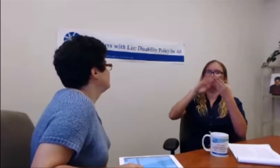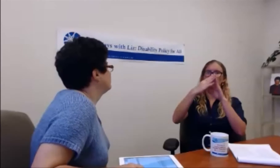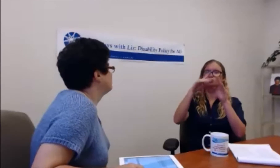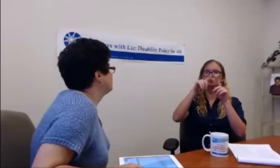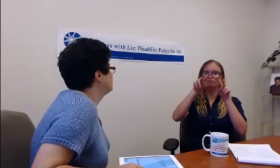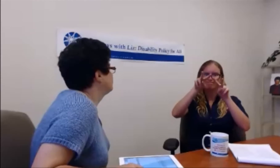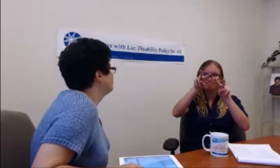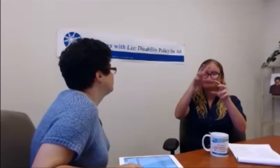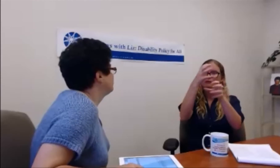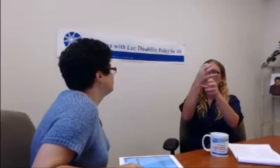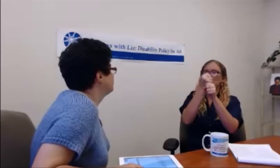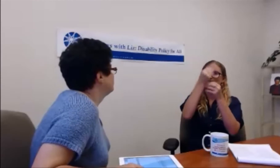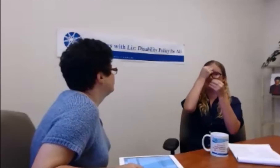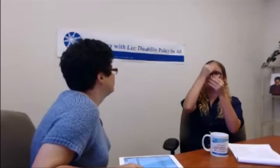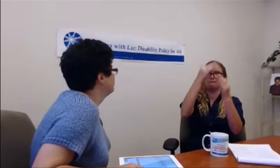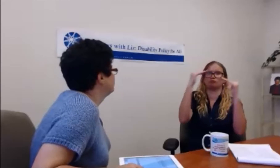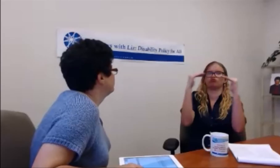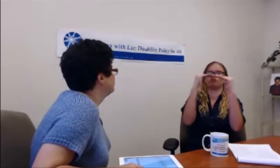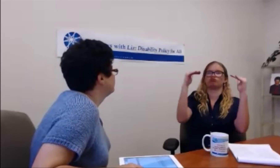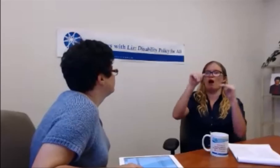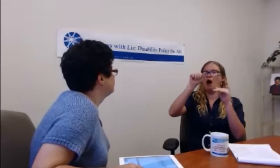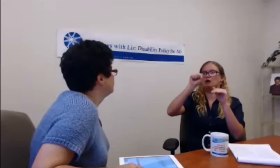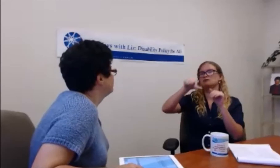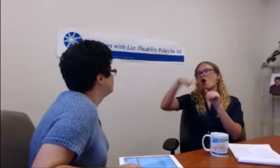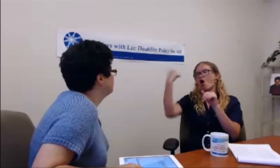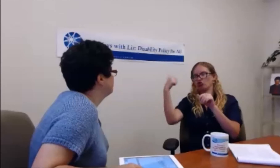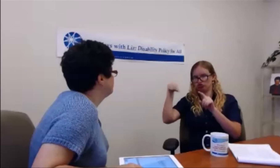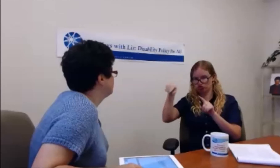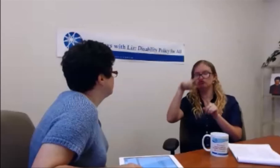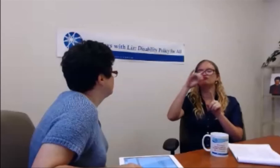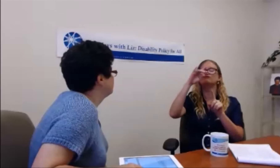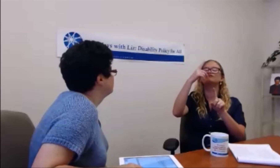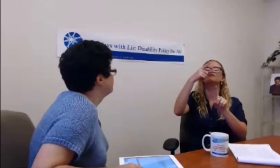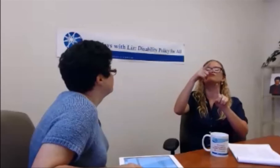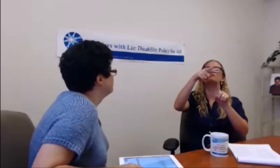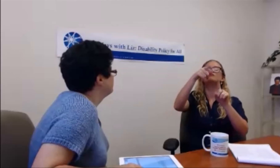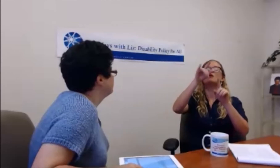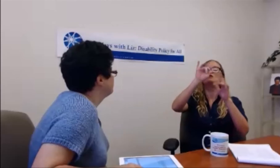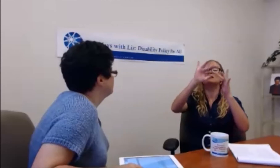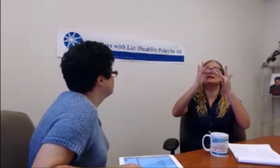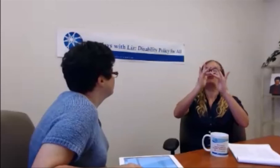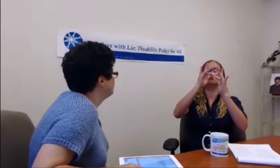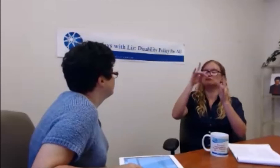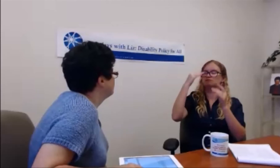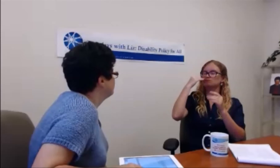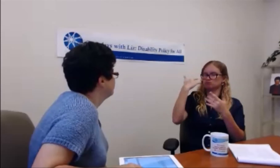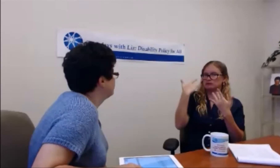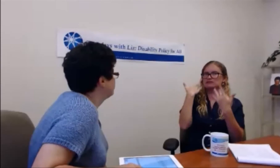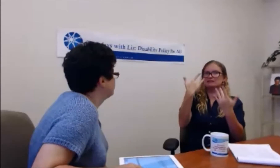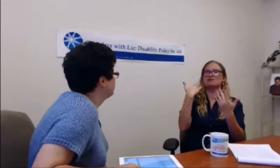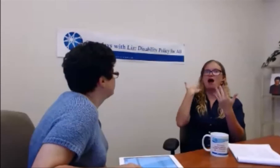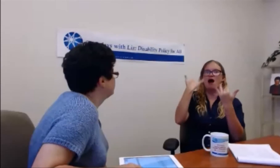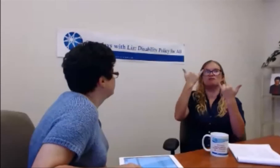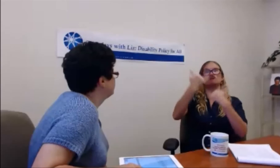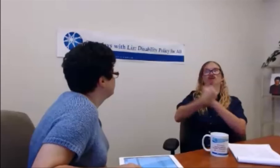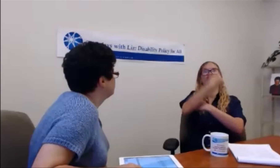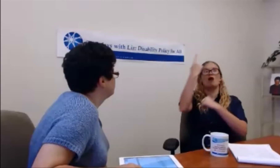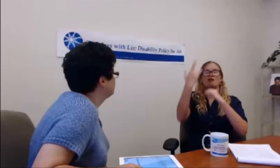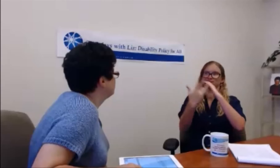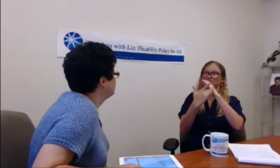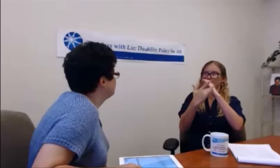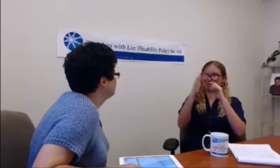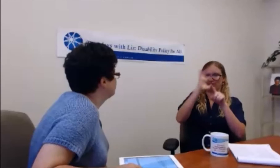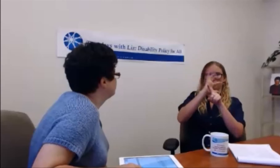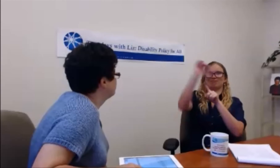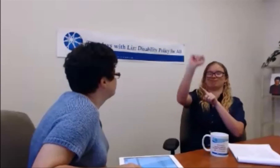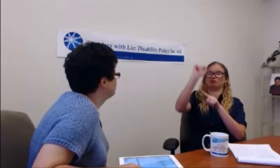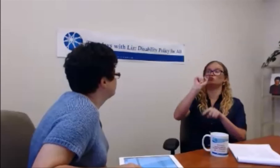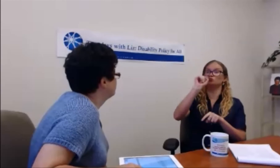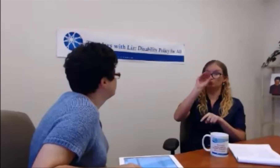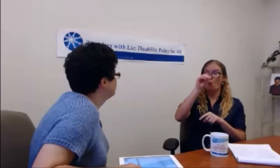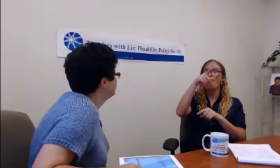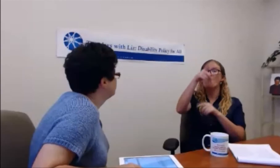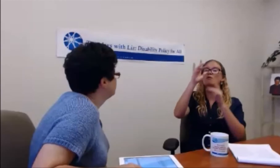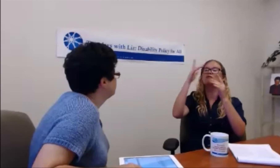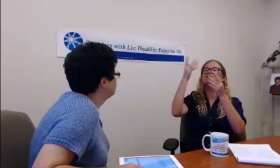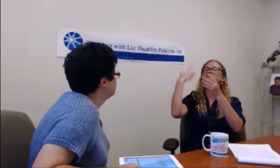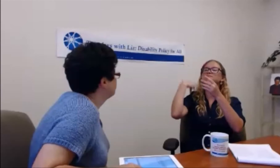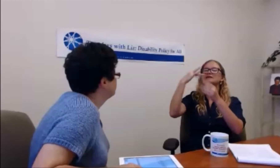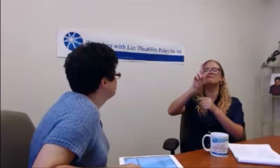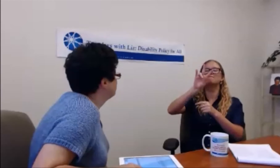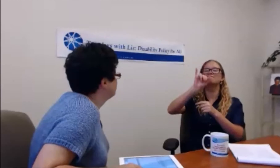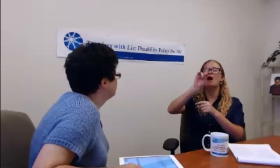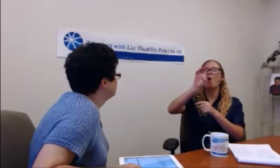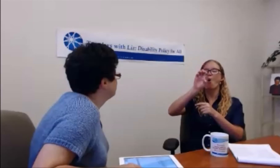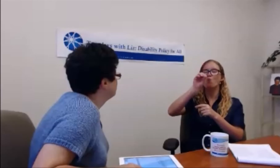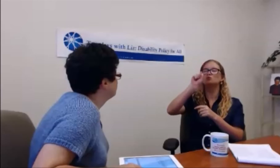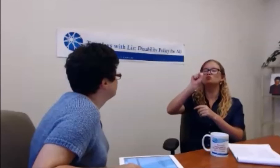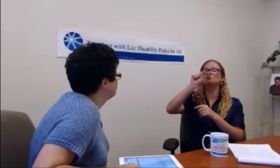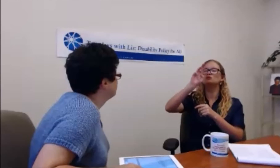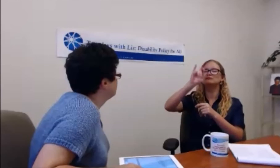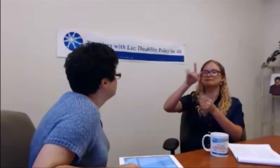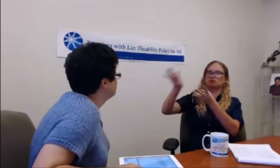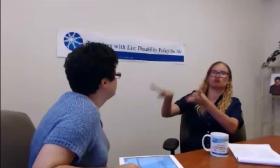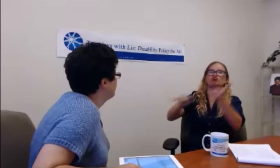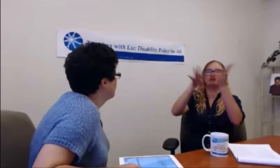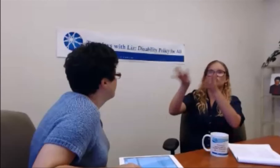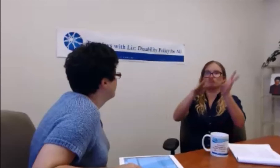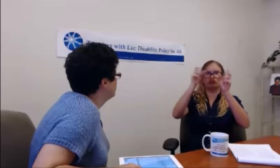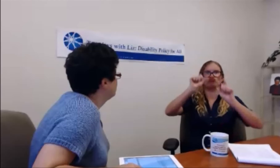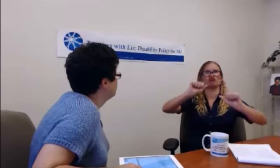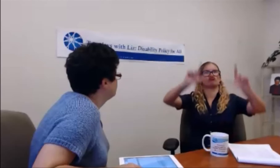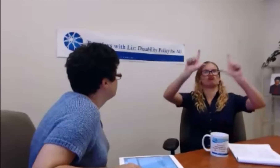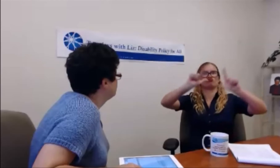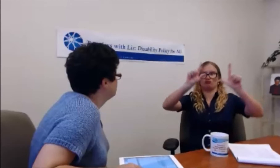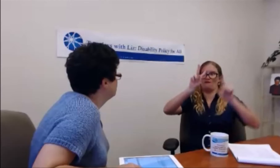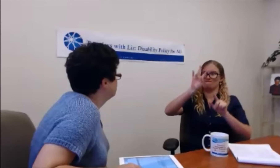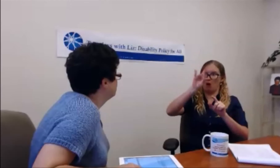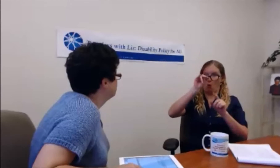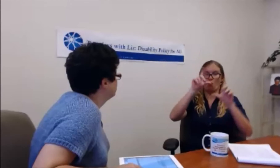the deaf community to get information equal access to others. The internet today is outstanding